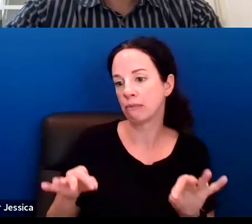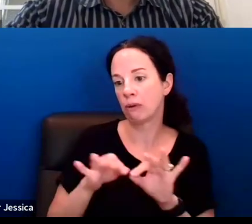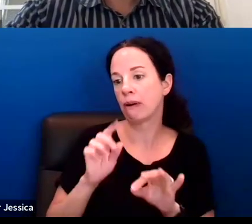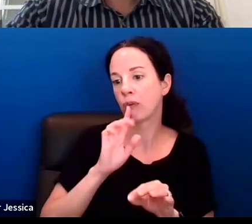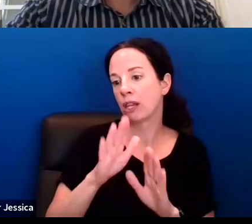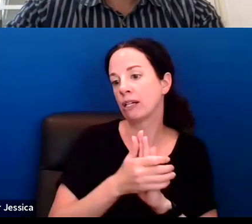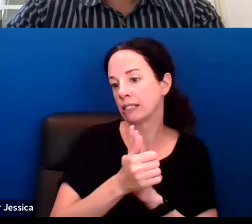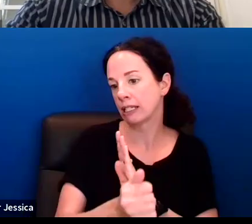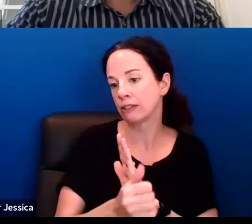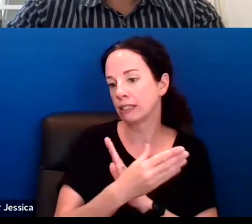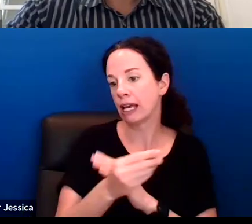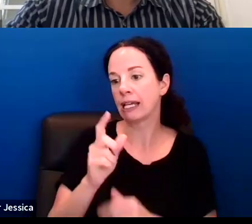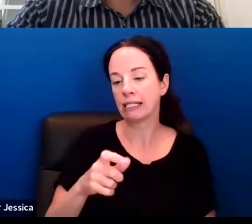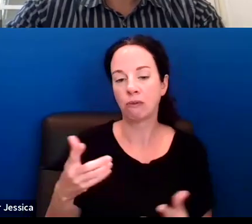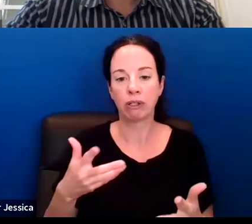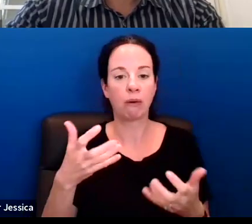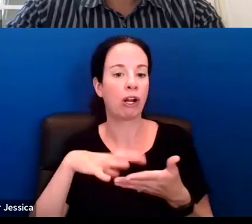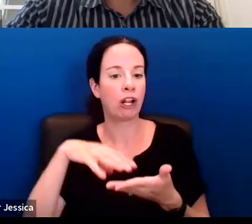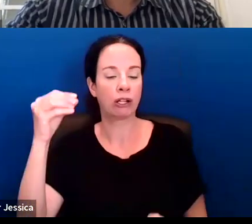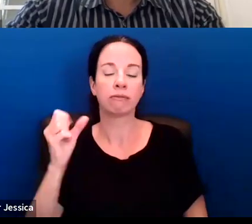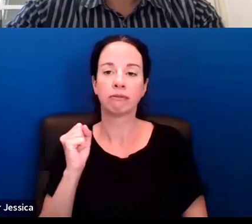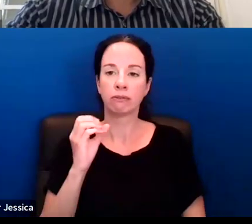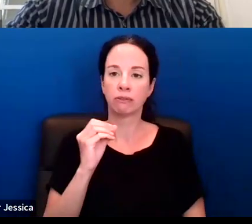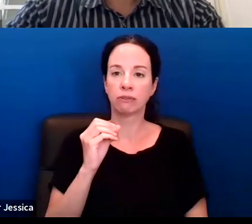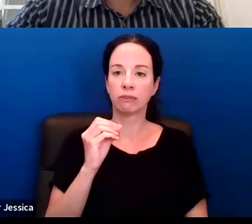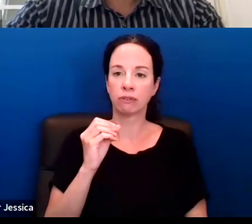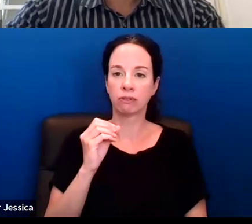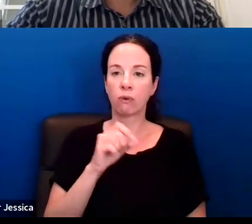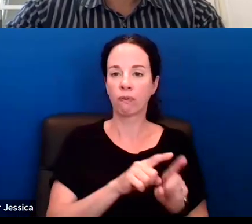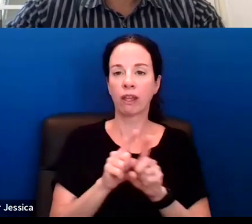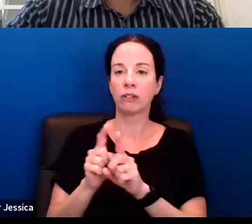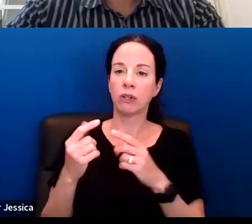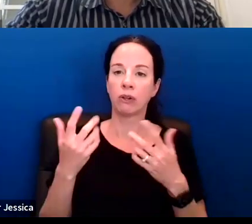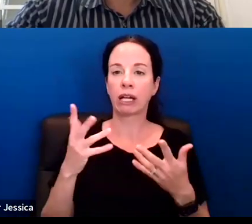skill set and needs and what they want to learn. So there's, there's also sort of this interactive